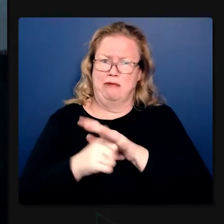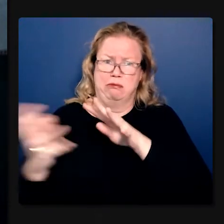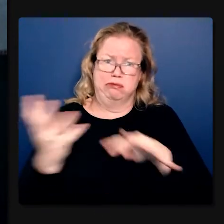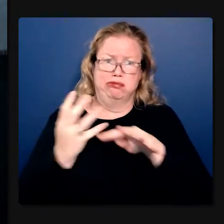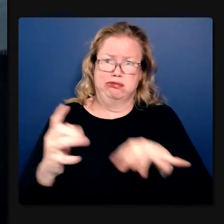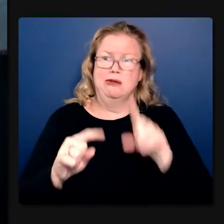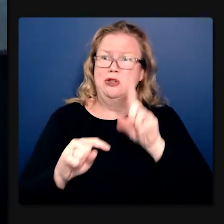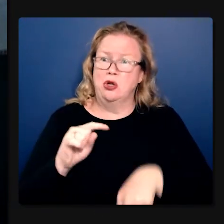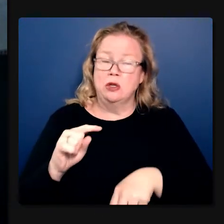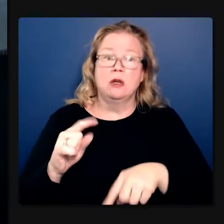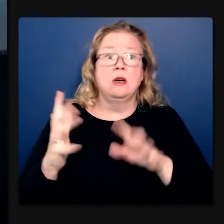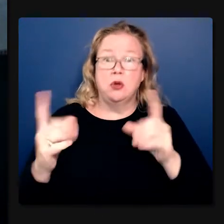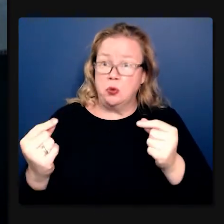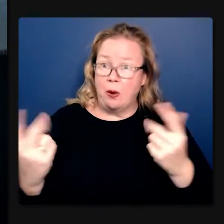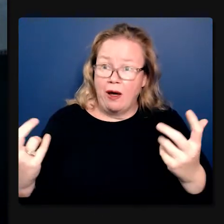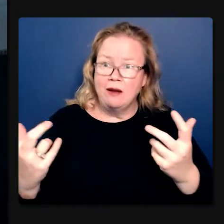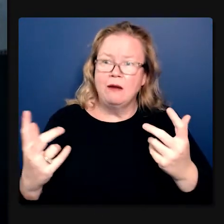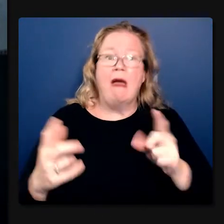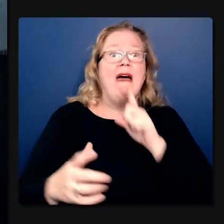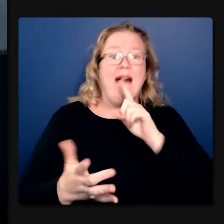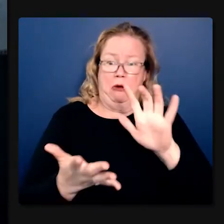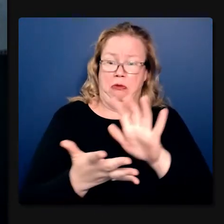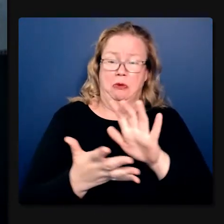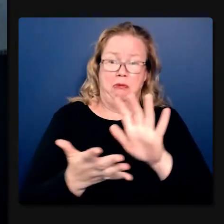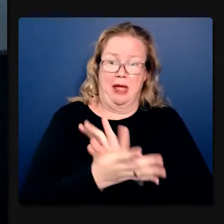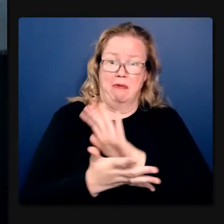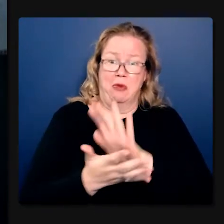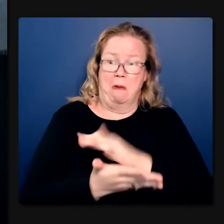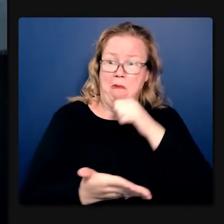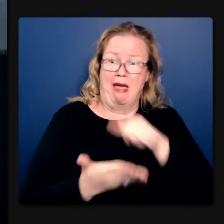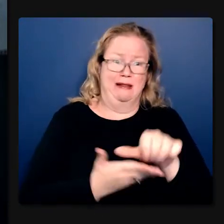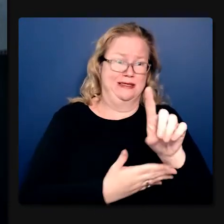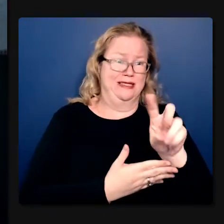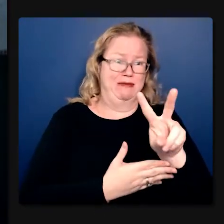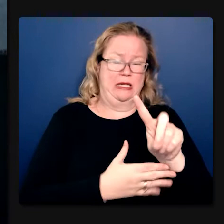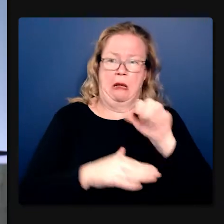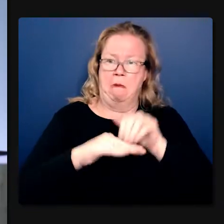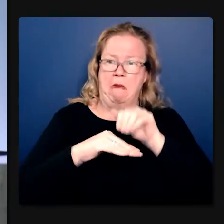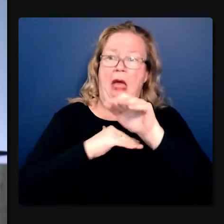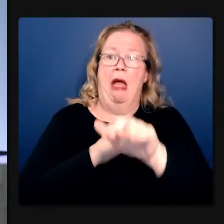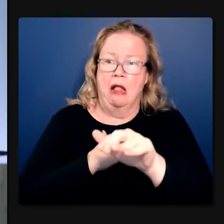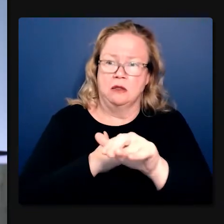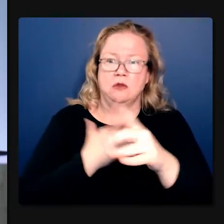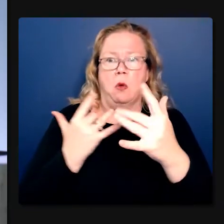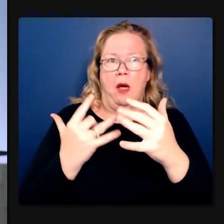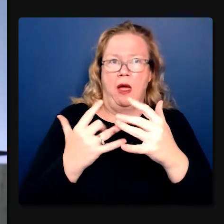Instead, they sent physical packets in the mail in the form of DVDs, and they had to wait for the technology